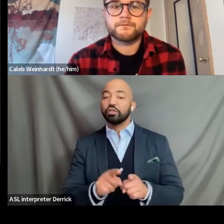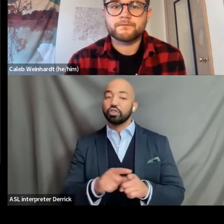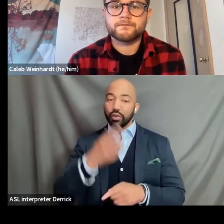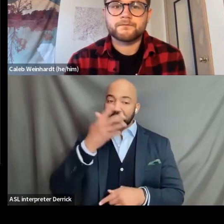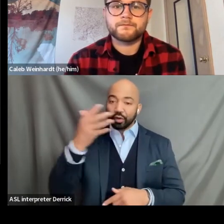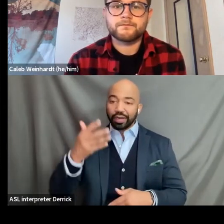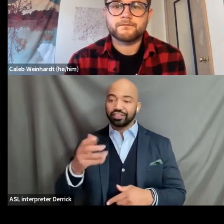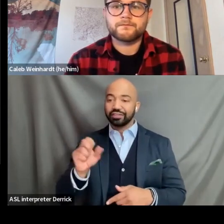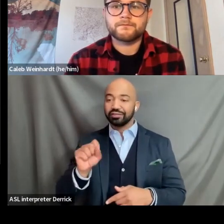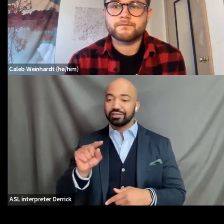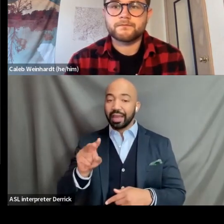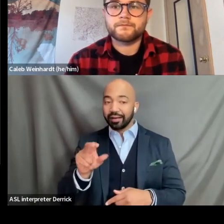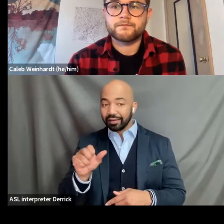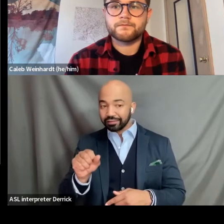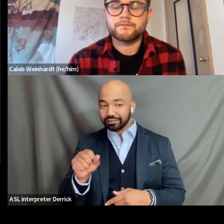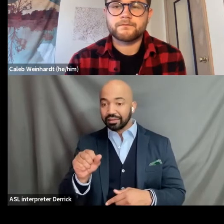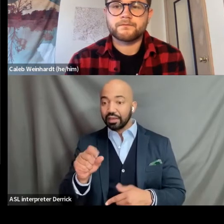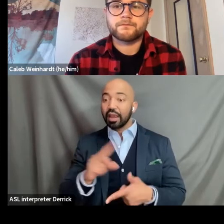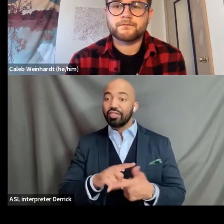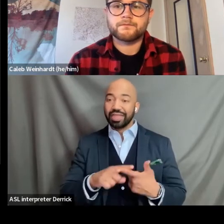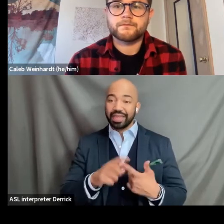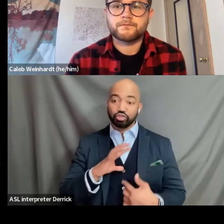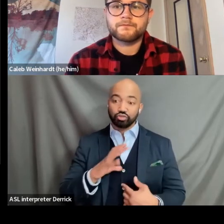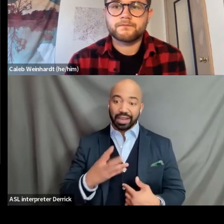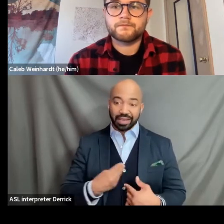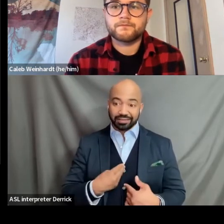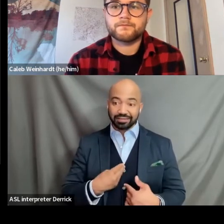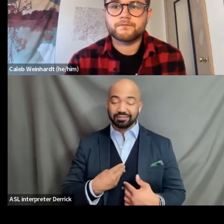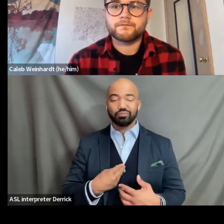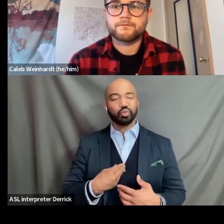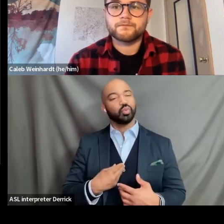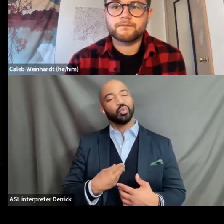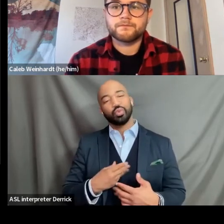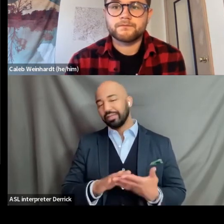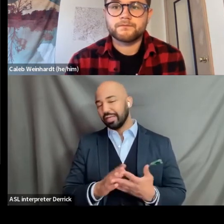which combined with transness just escalates and blossoms things.